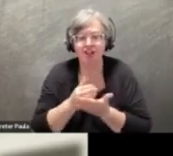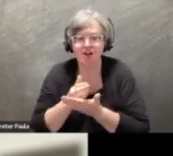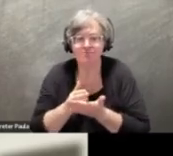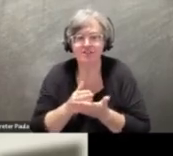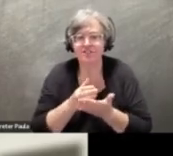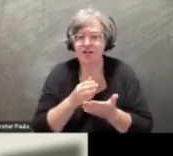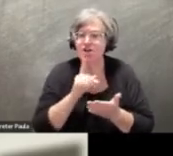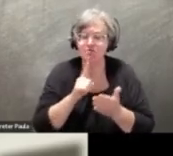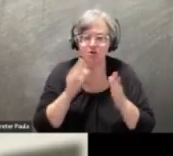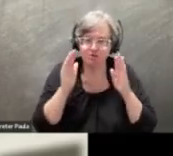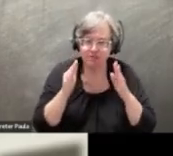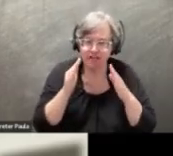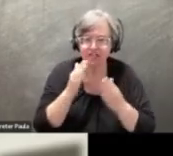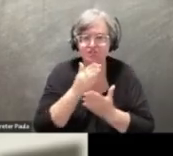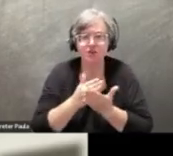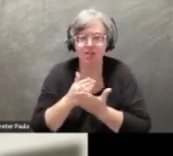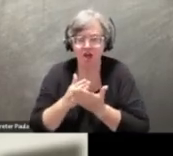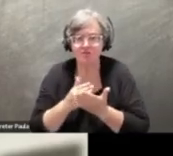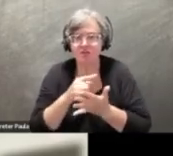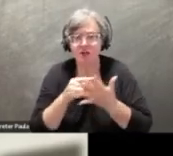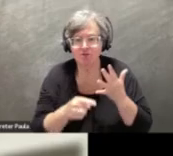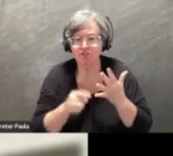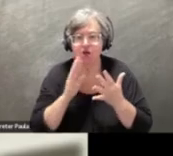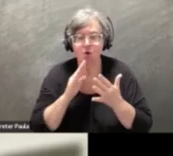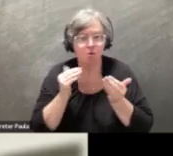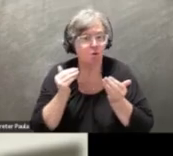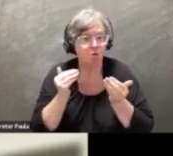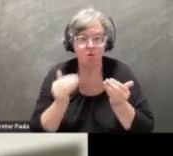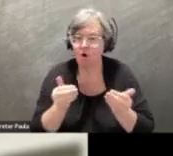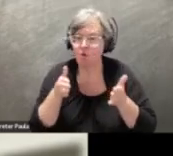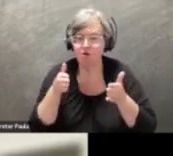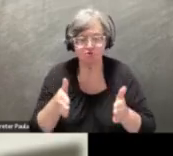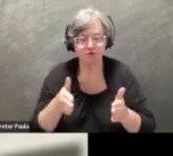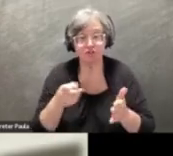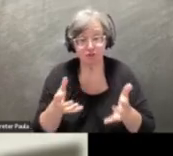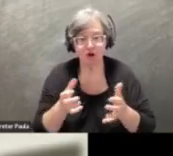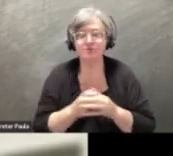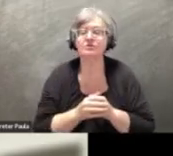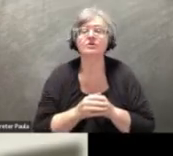elements so that they actually move in the direction you want. And so what we want to be